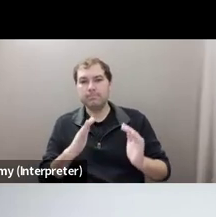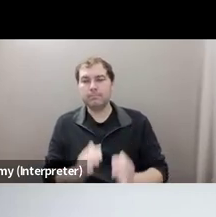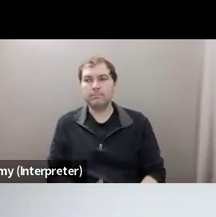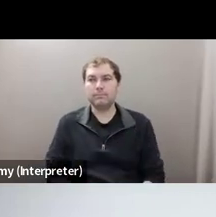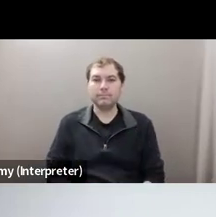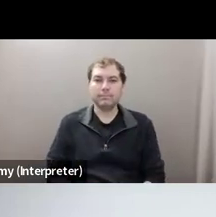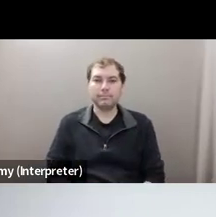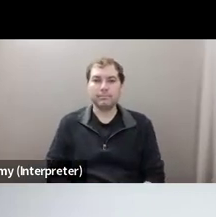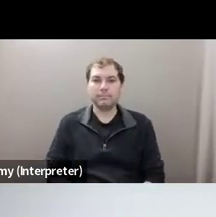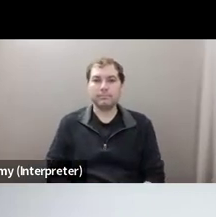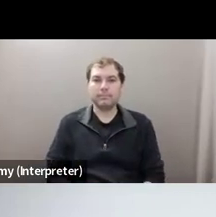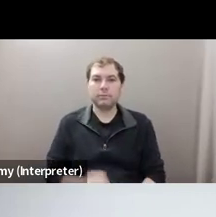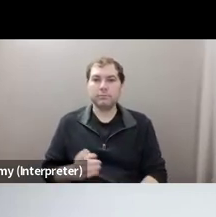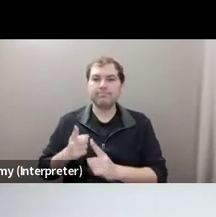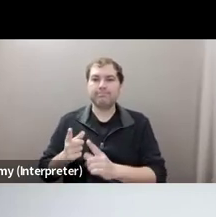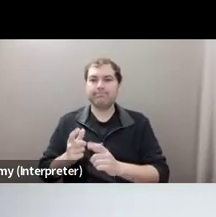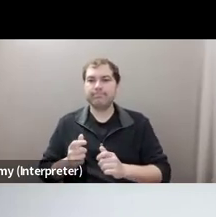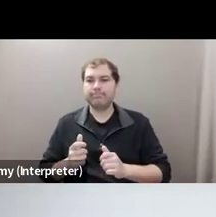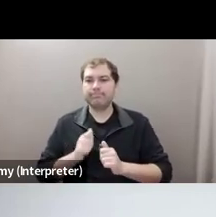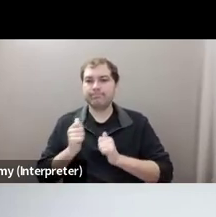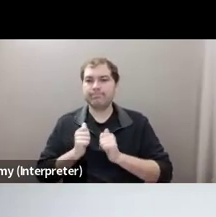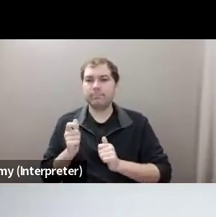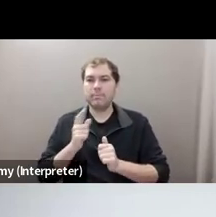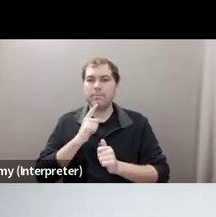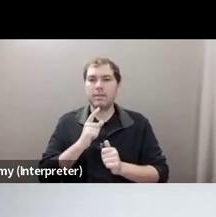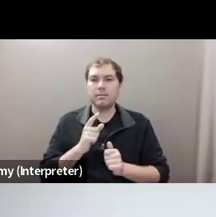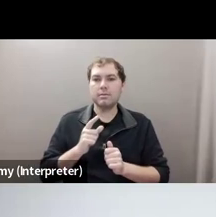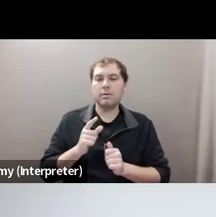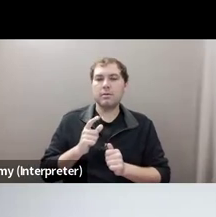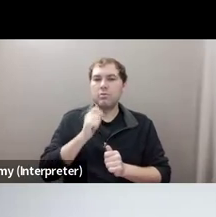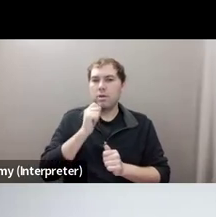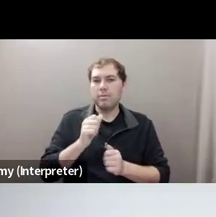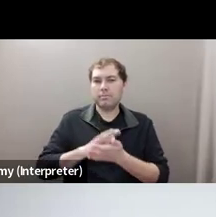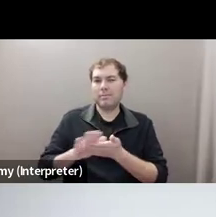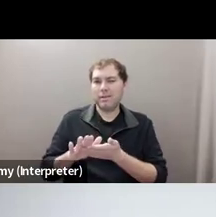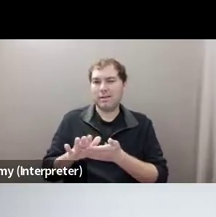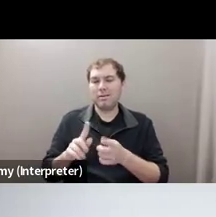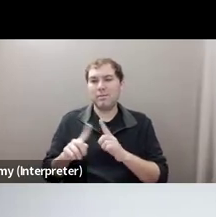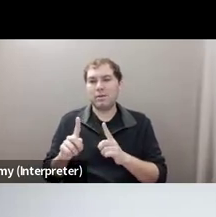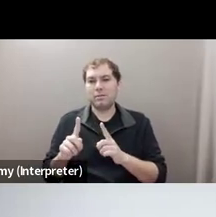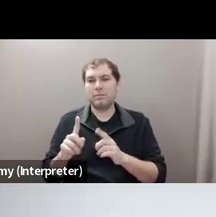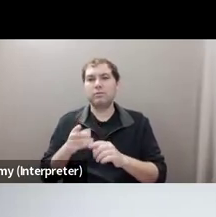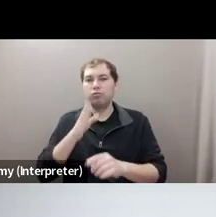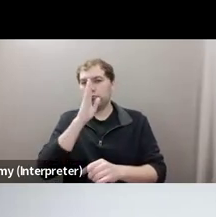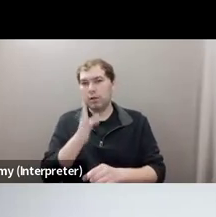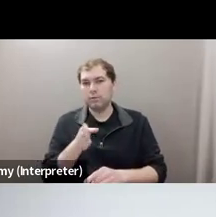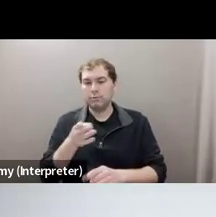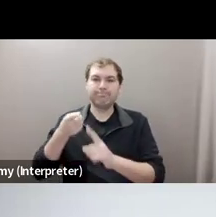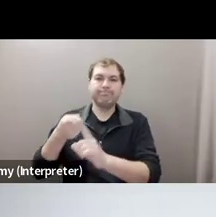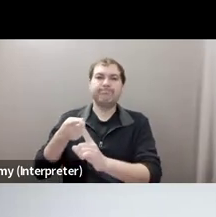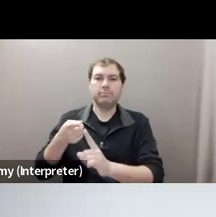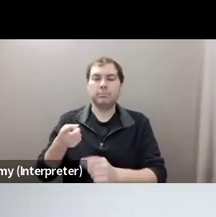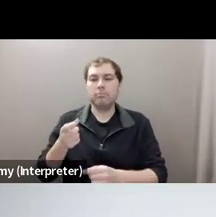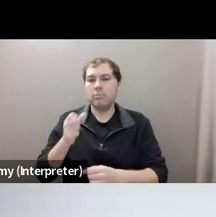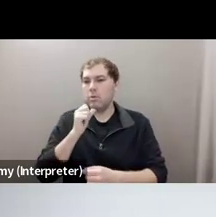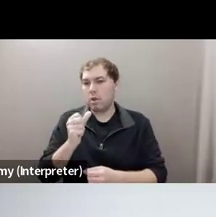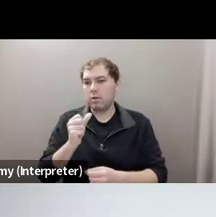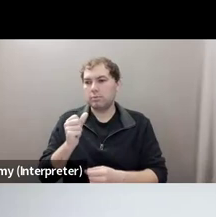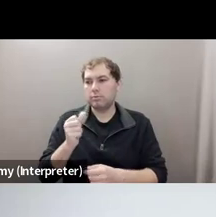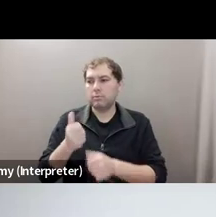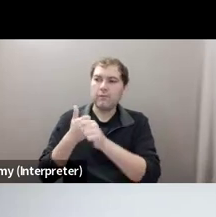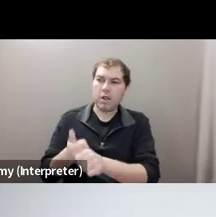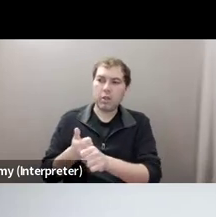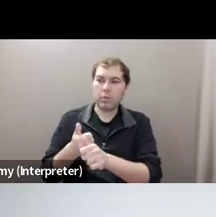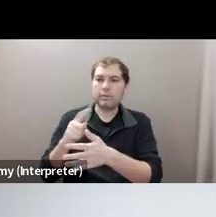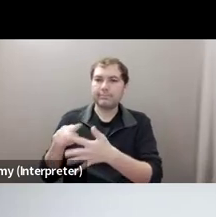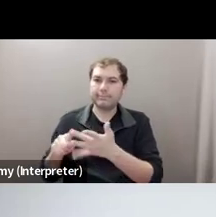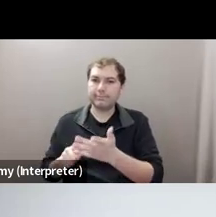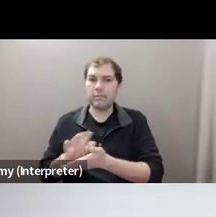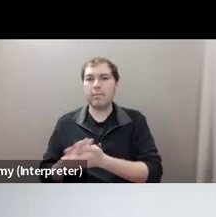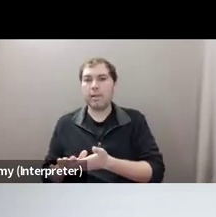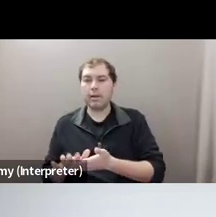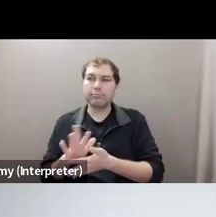Rebecca - APRIL: and assertiveness is not being rude or impolite, but it it is being direct and not necessarily following all the cues of politeness. Once those have been